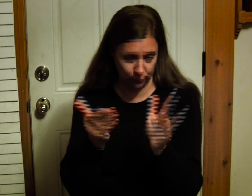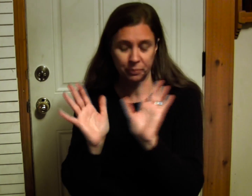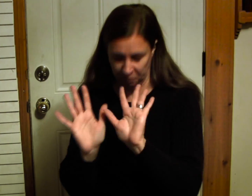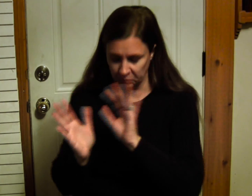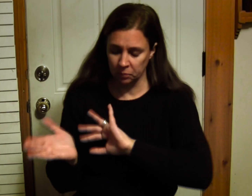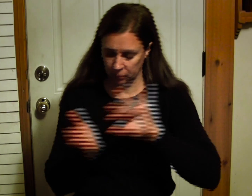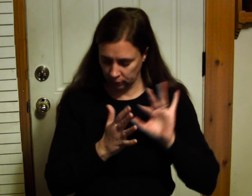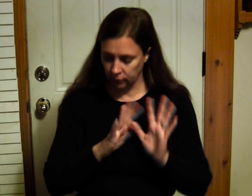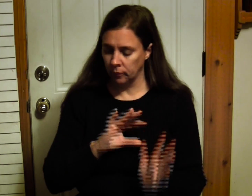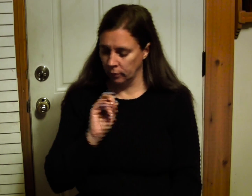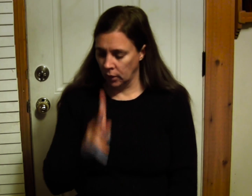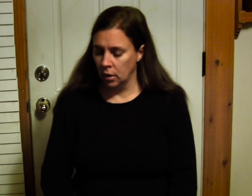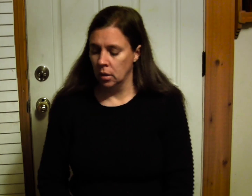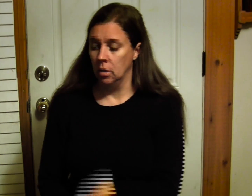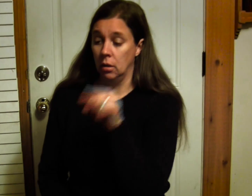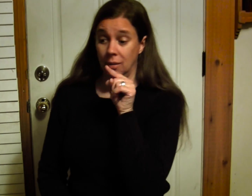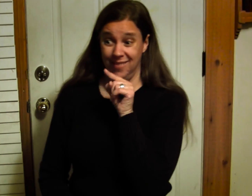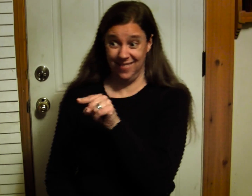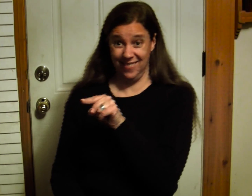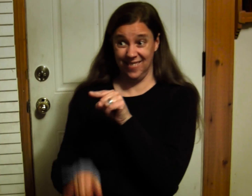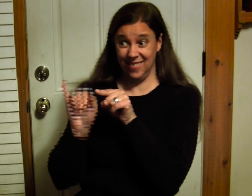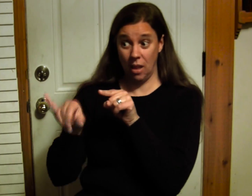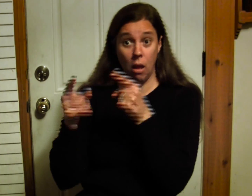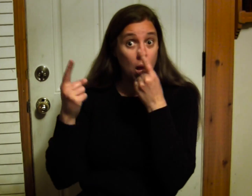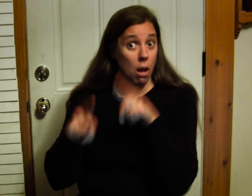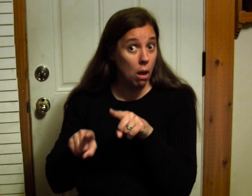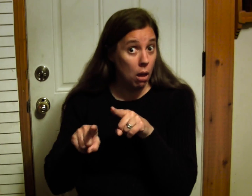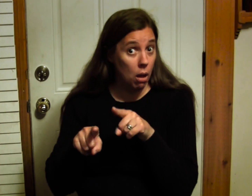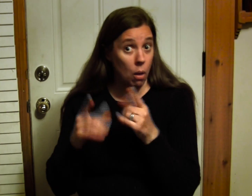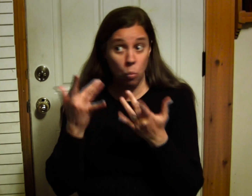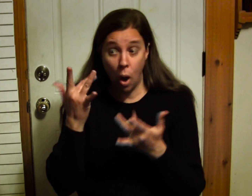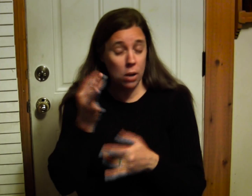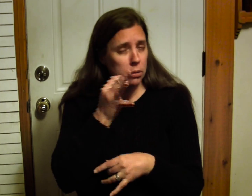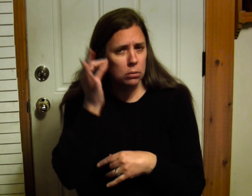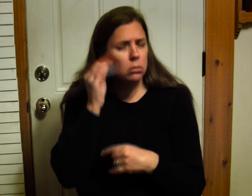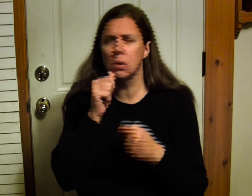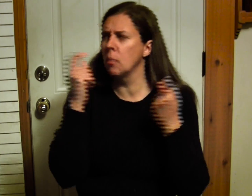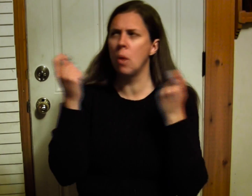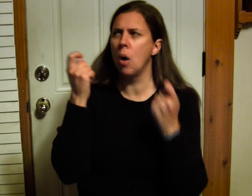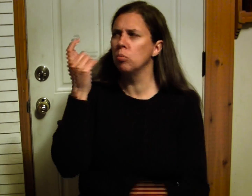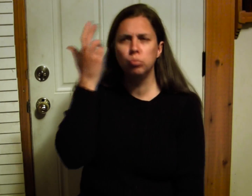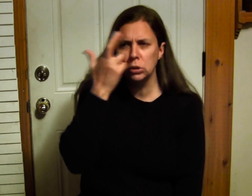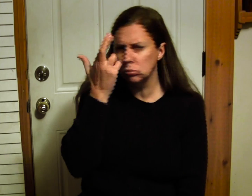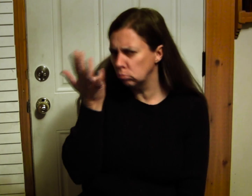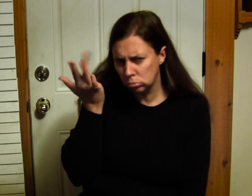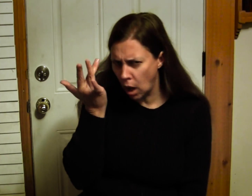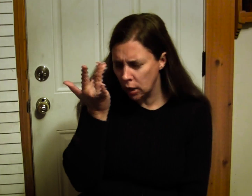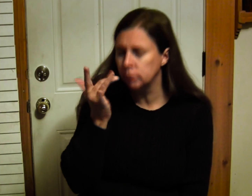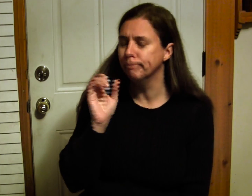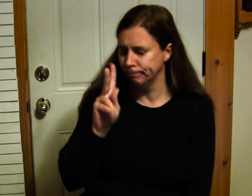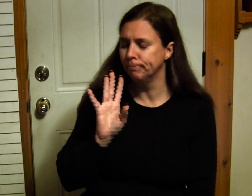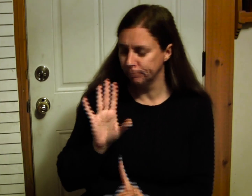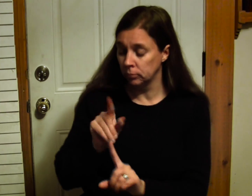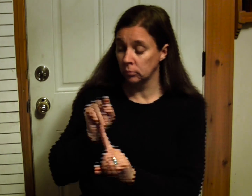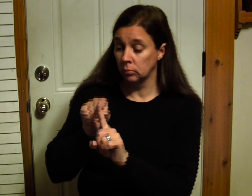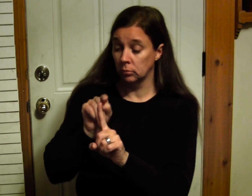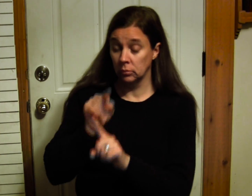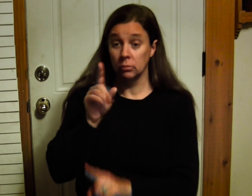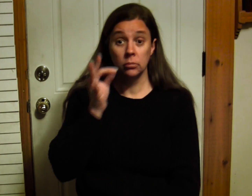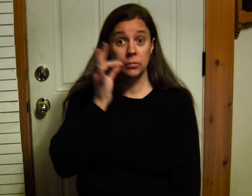Now, why did that happen and why Native Americans do not celebrate. I’ll explain the reasons.